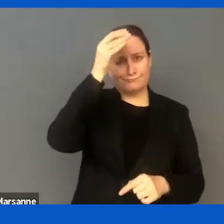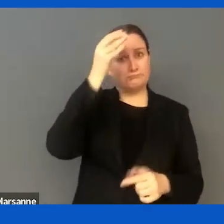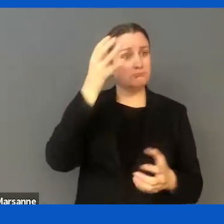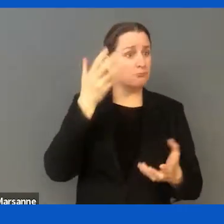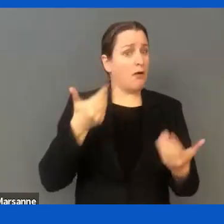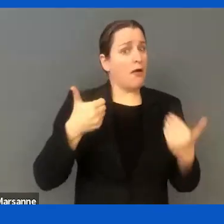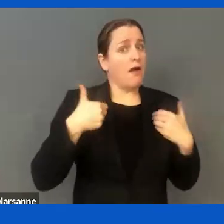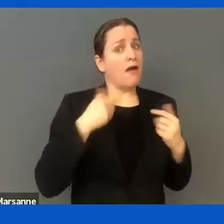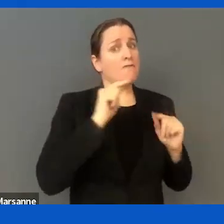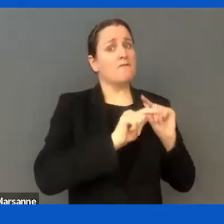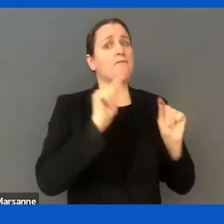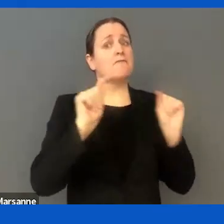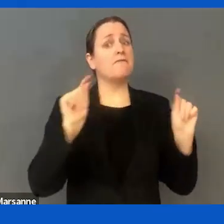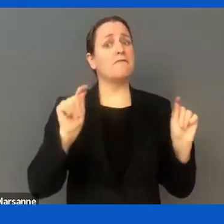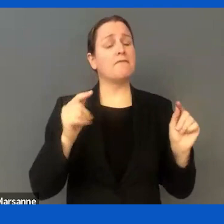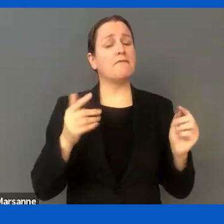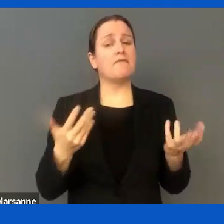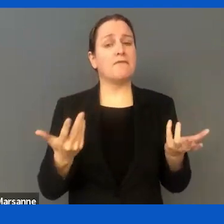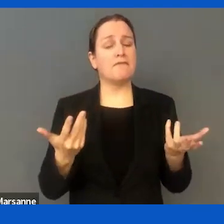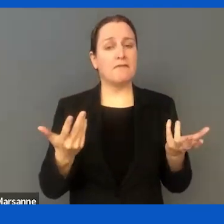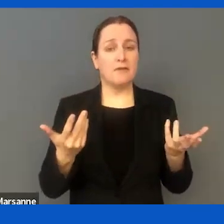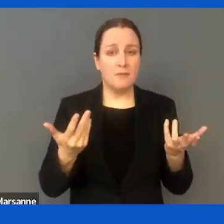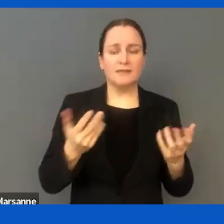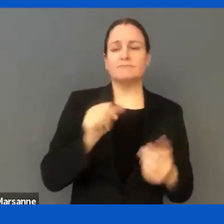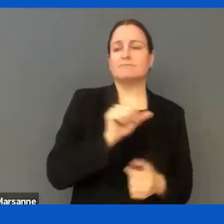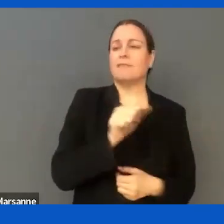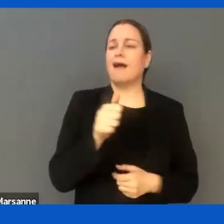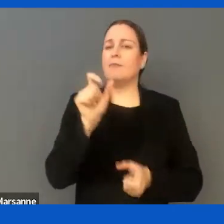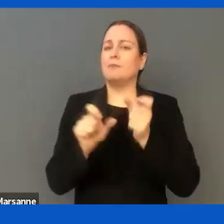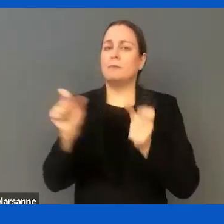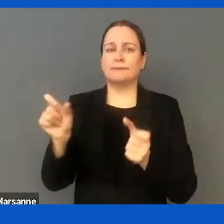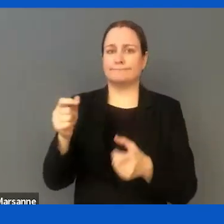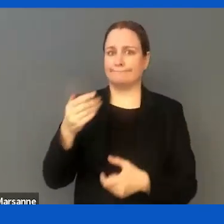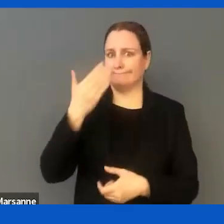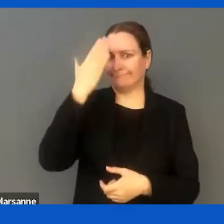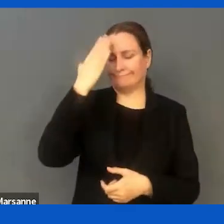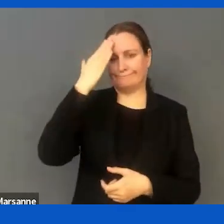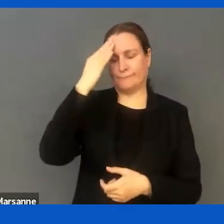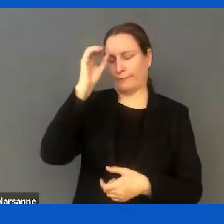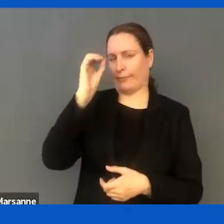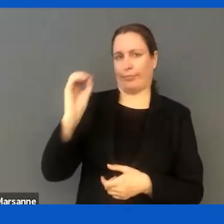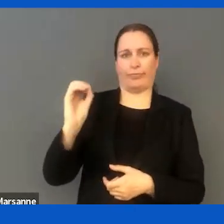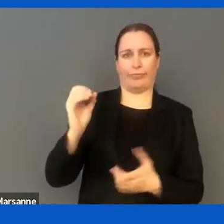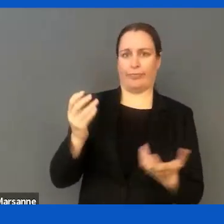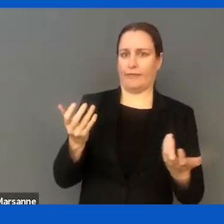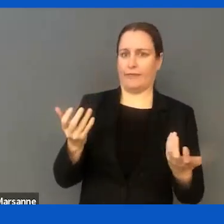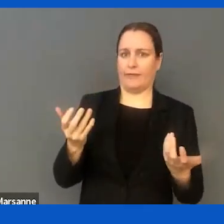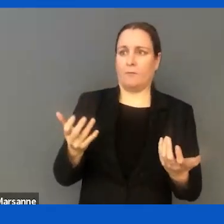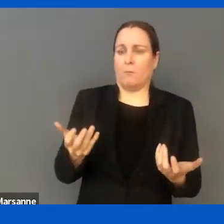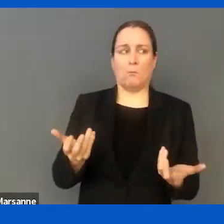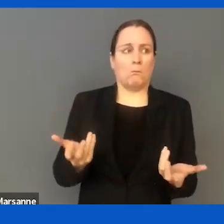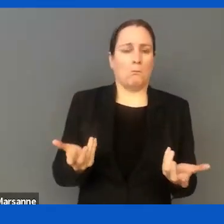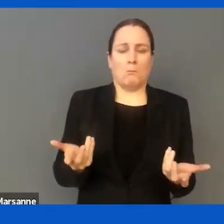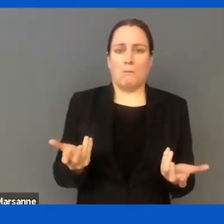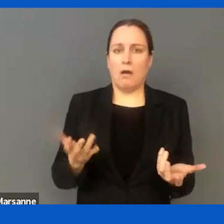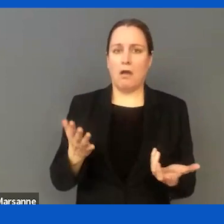it is finding the gaps in your organization. And then saying, okay, the place that we should